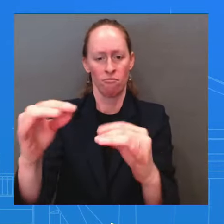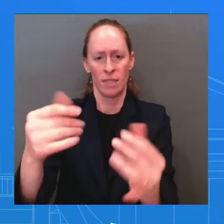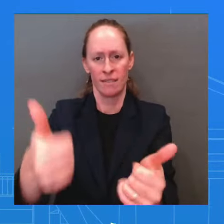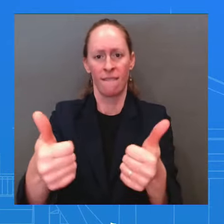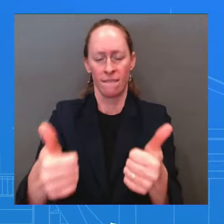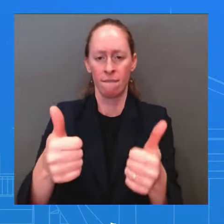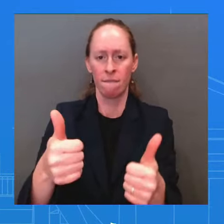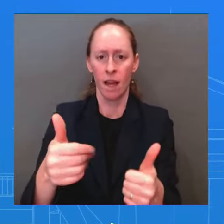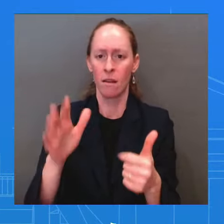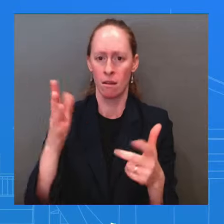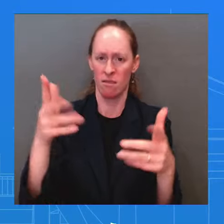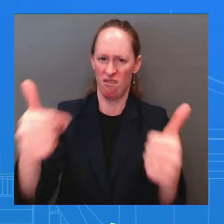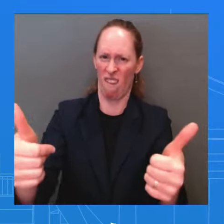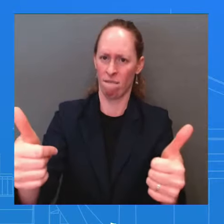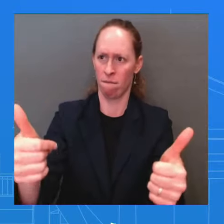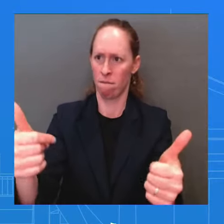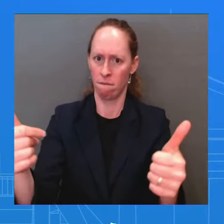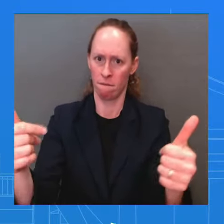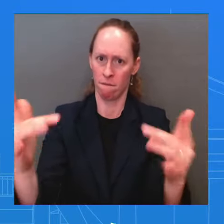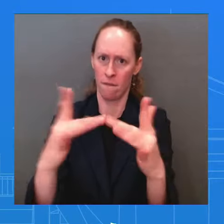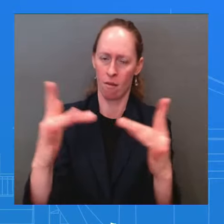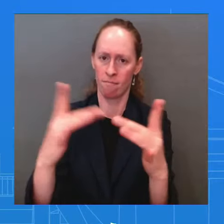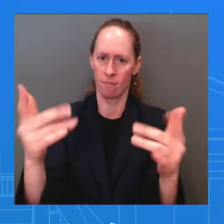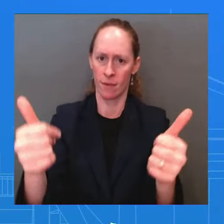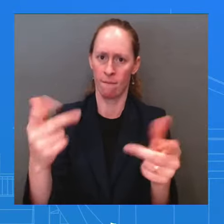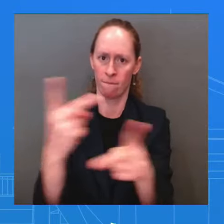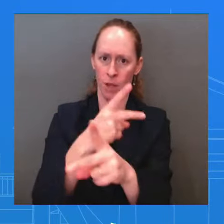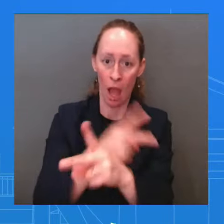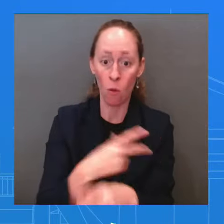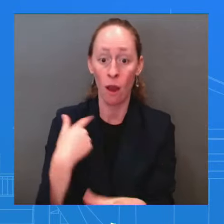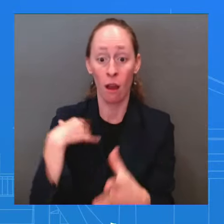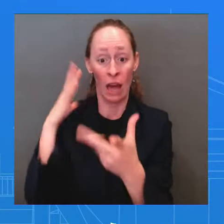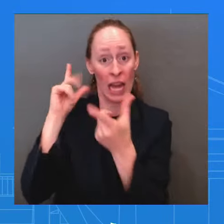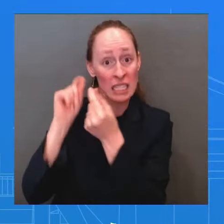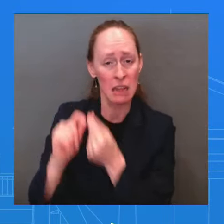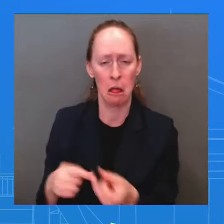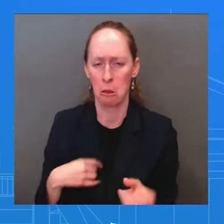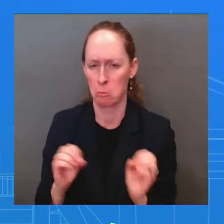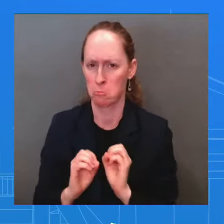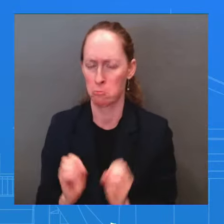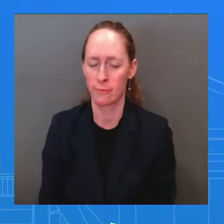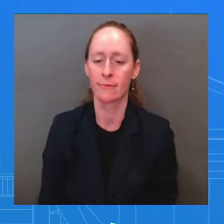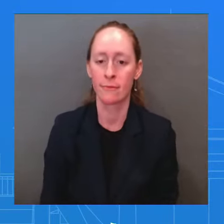But I'm not going to get into specifics from here. The Press: The President asked them to go to Detroit after the deadline -- Ms. Jean-Pierre: I -- I don't have --